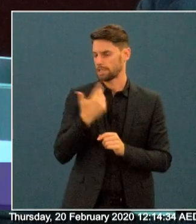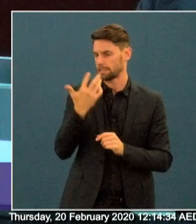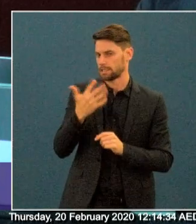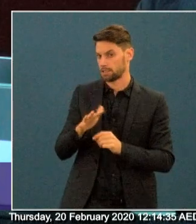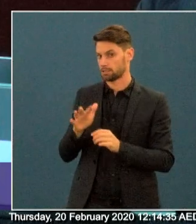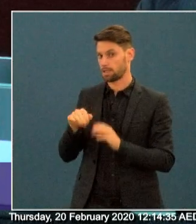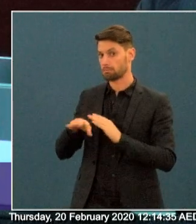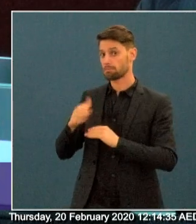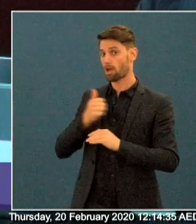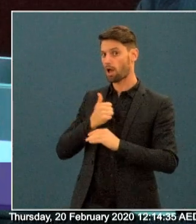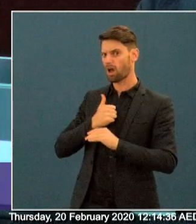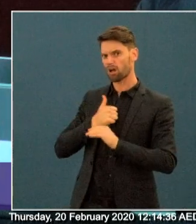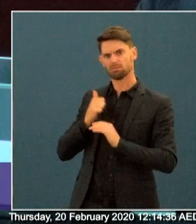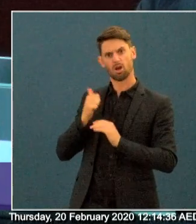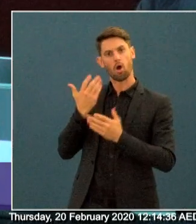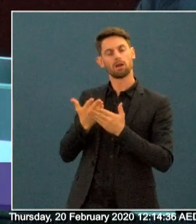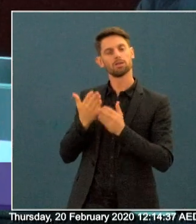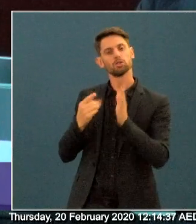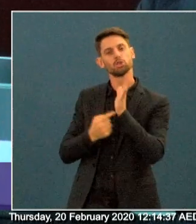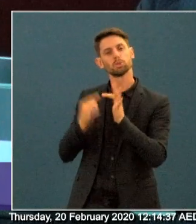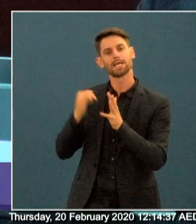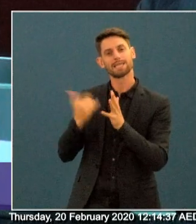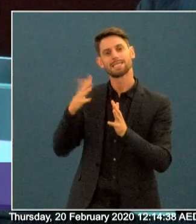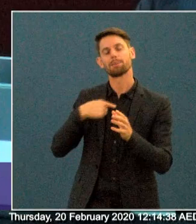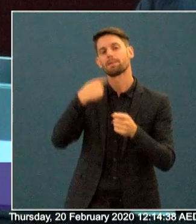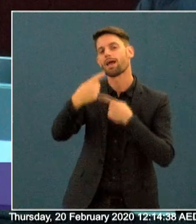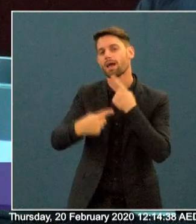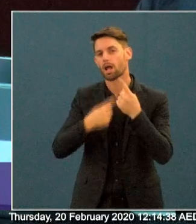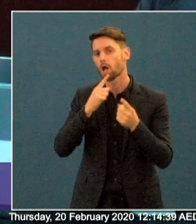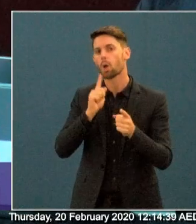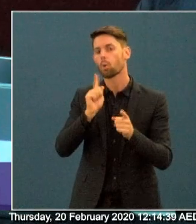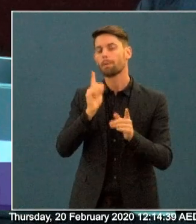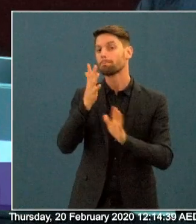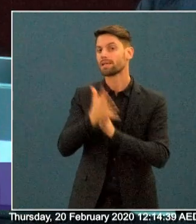I hope I've described a diagnostic overshadowing in terms of,